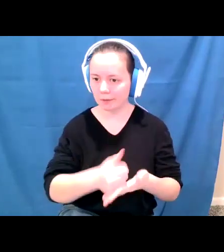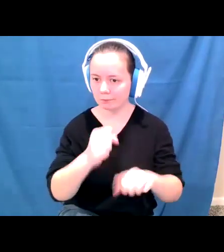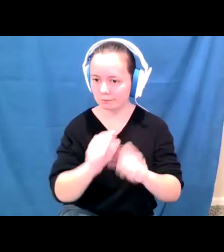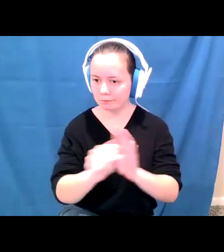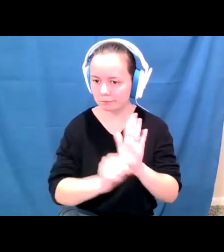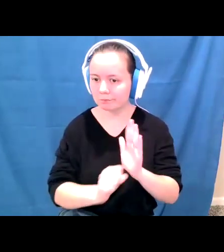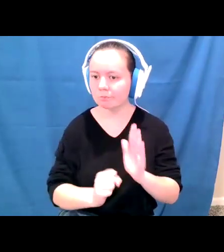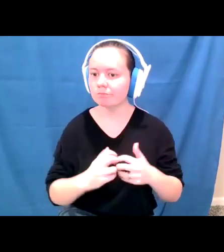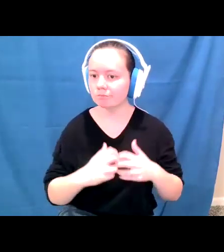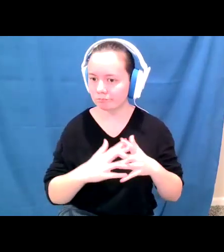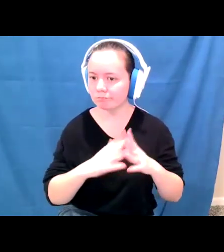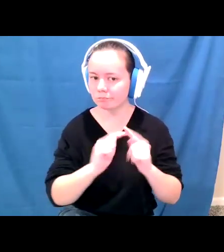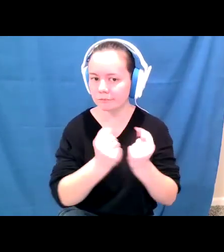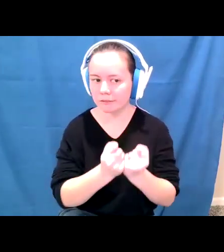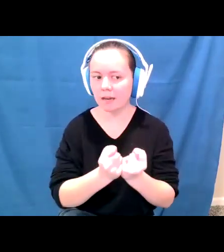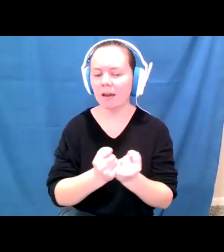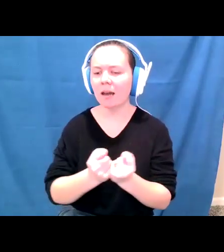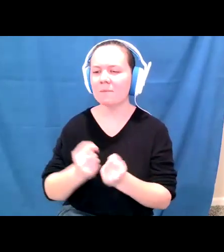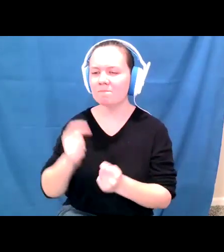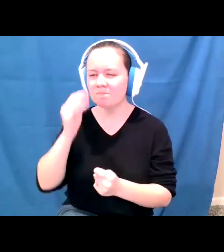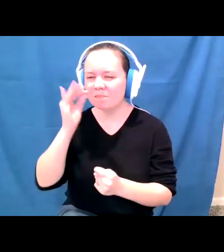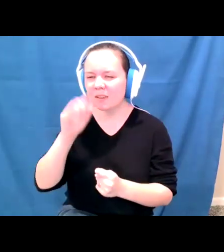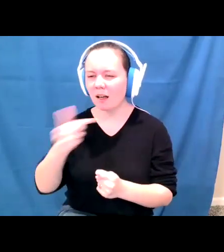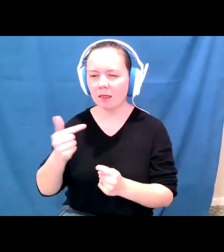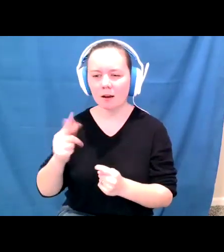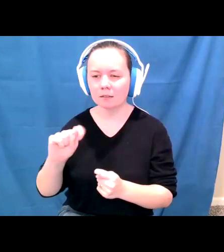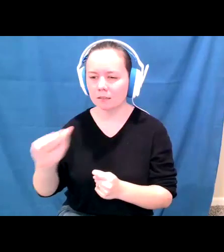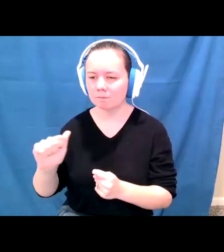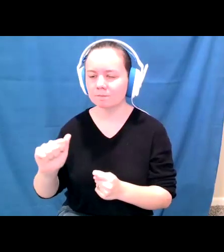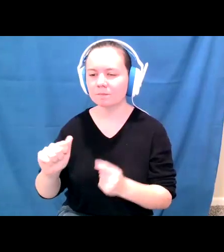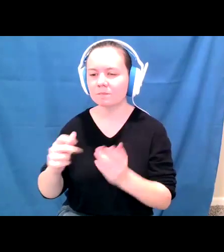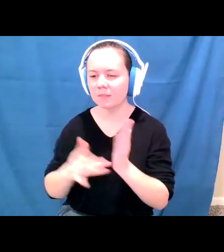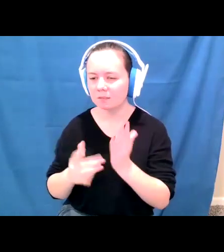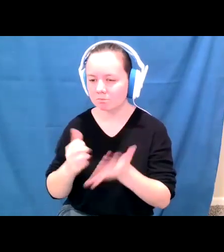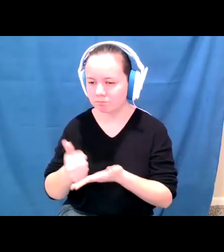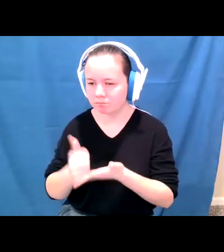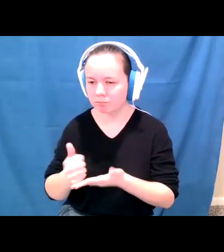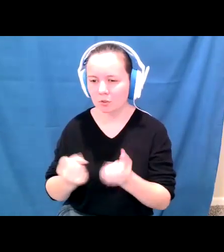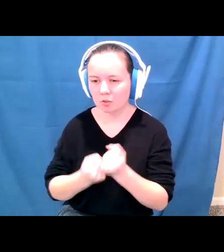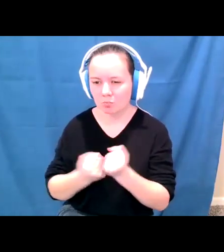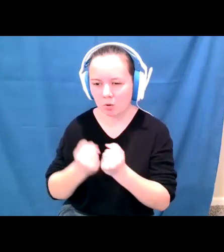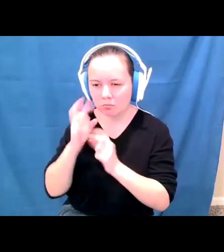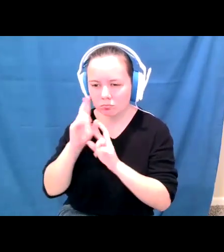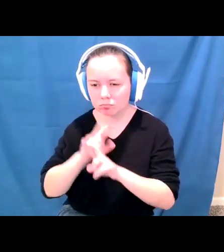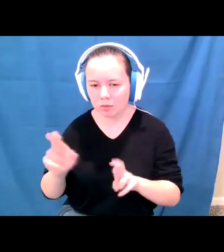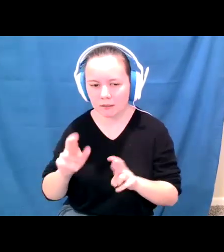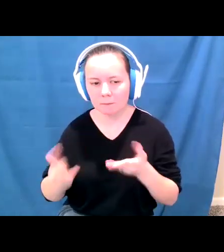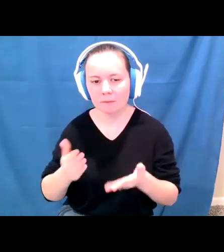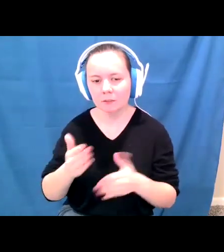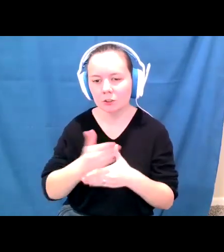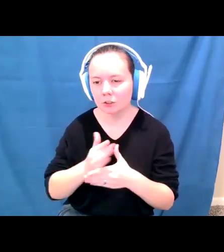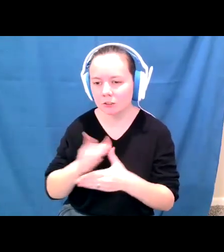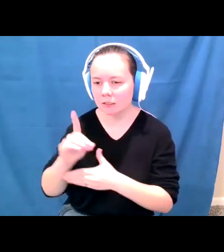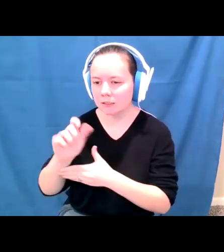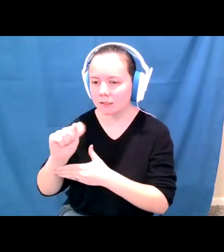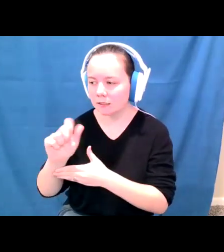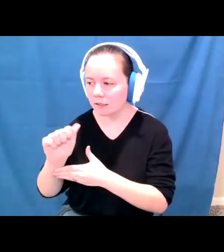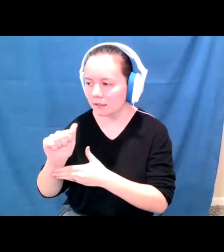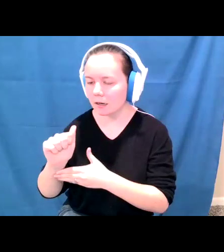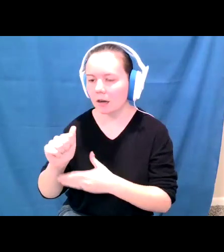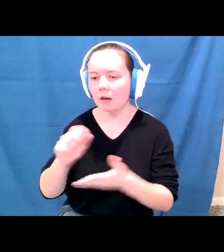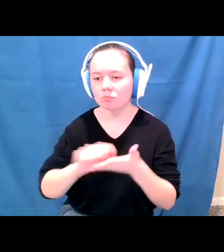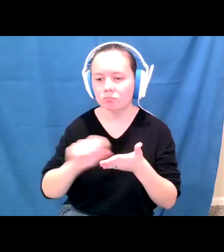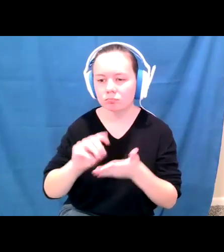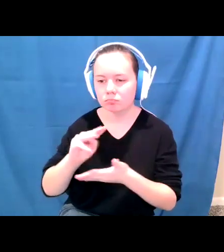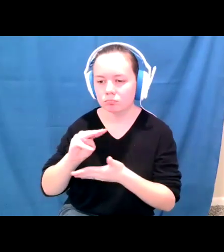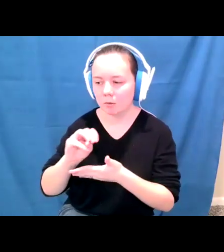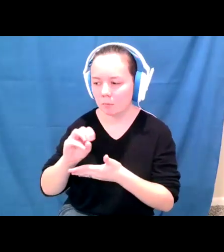And then, just thinking through any additional technical assistance to support readiness activities, whether that's data sharing agreements or drafting MOUs and getting that routing process started.